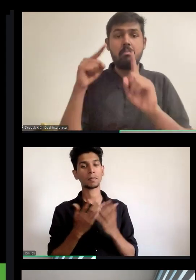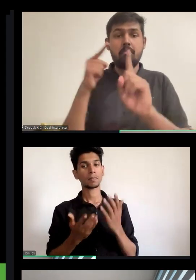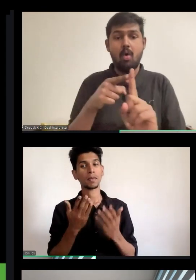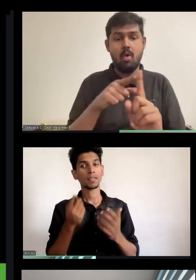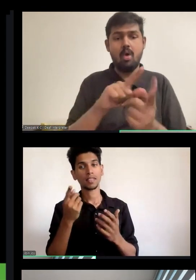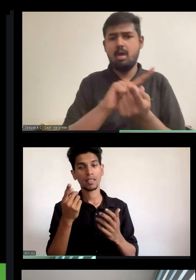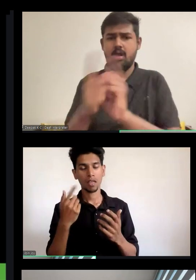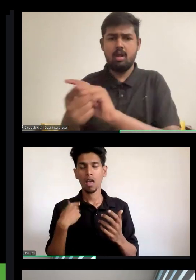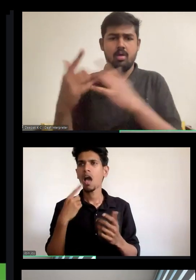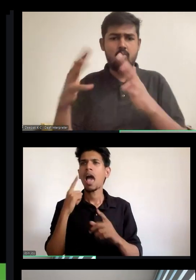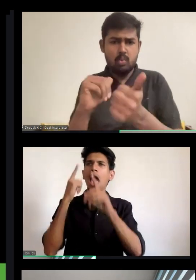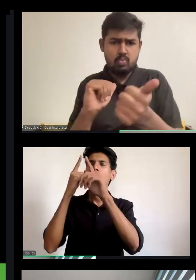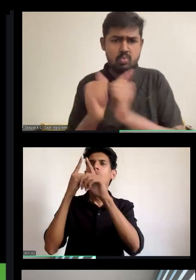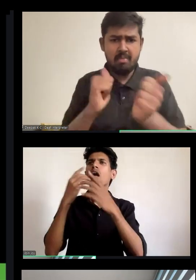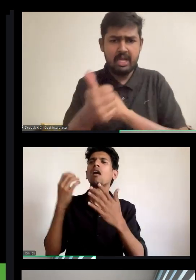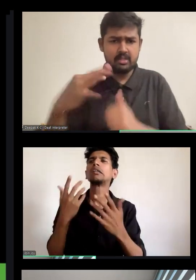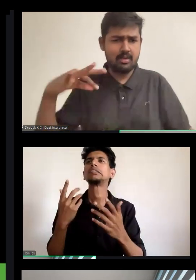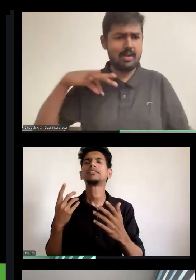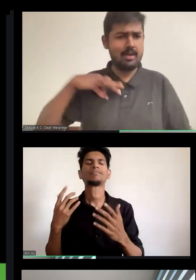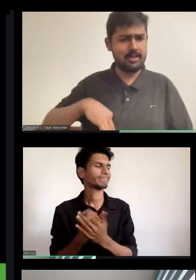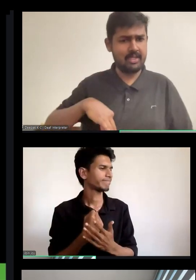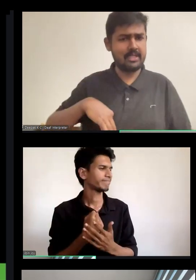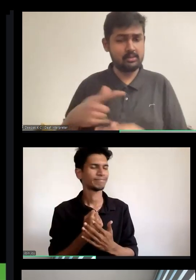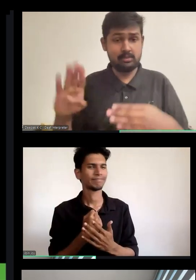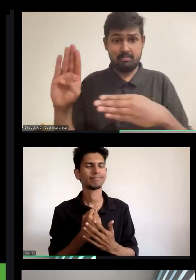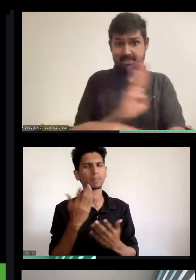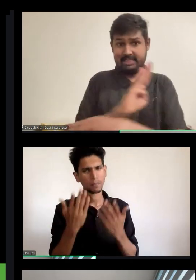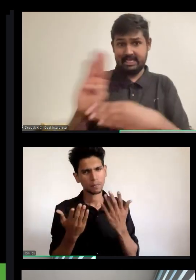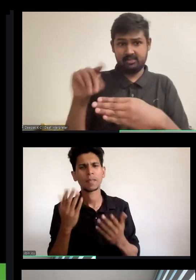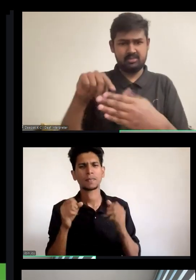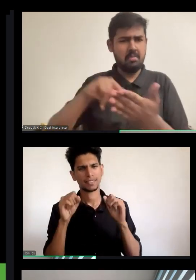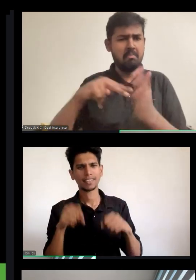You can't do anything about the ceiling. Because it is structural.